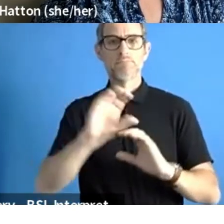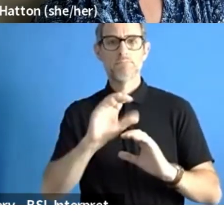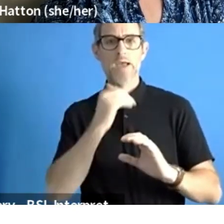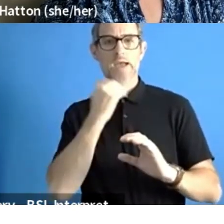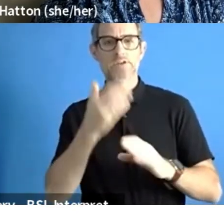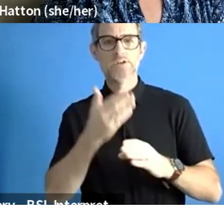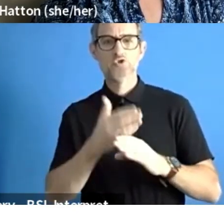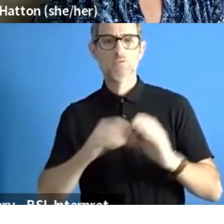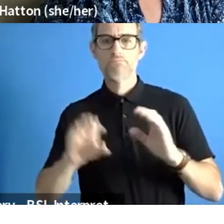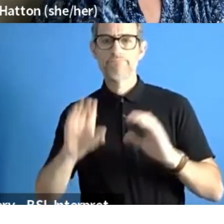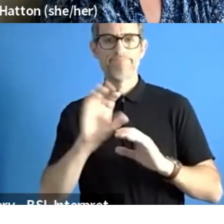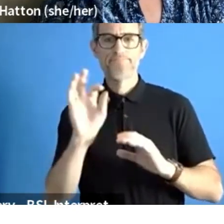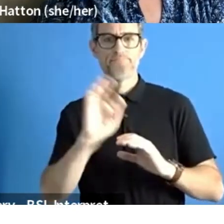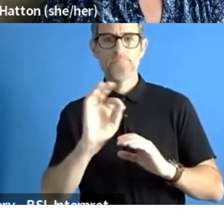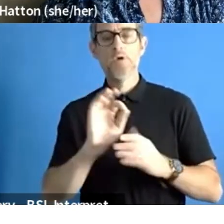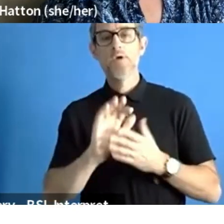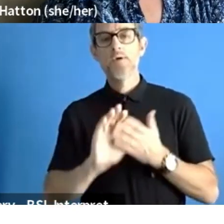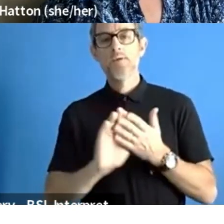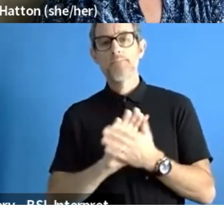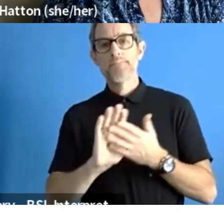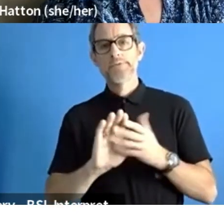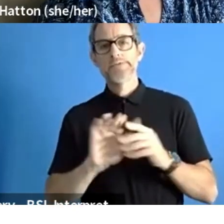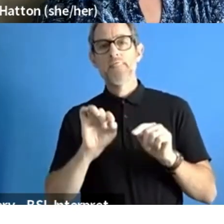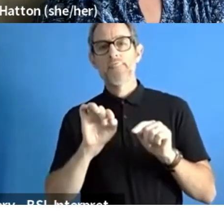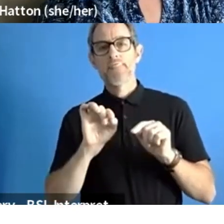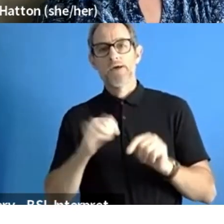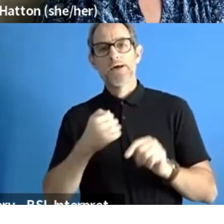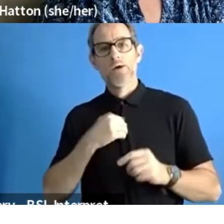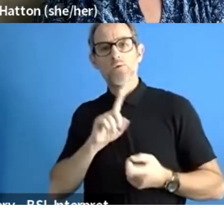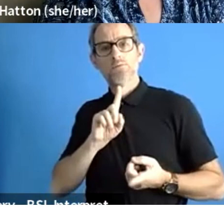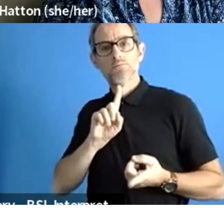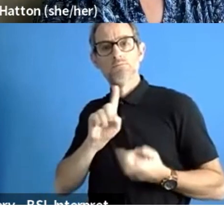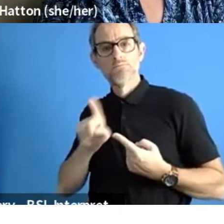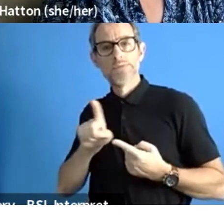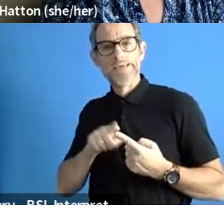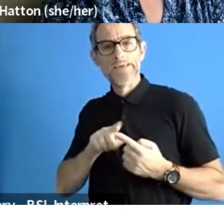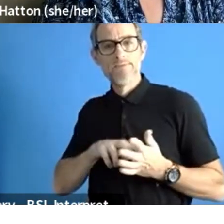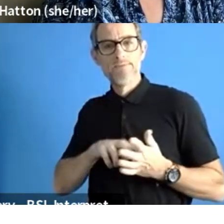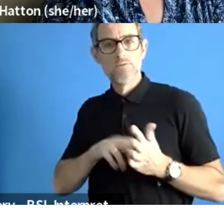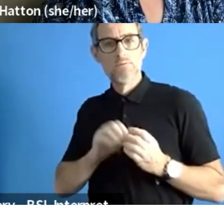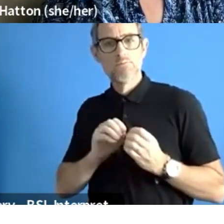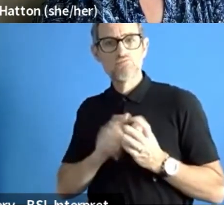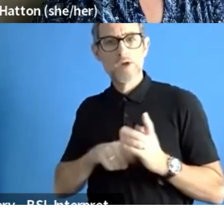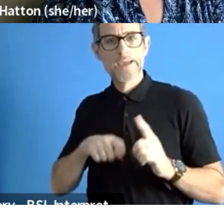catered for so that would be a response from Evenbreak but from Citizens